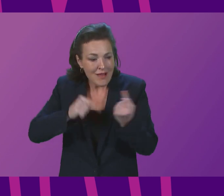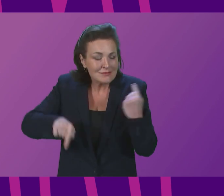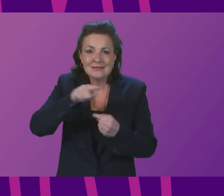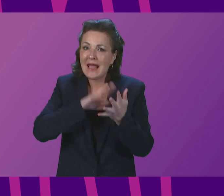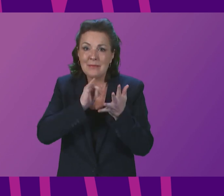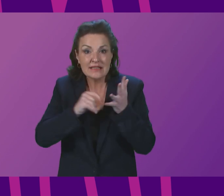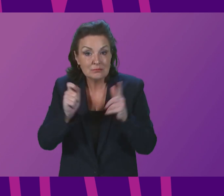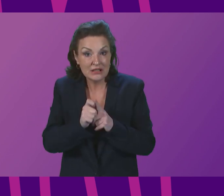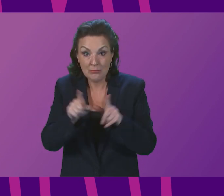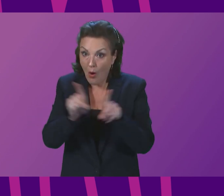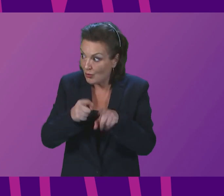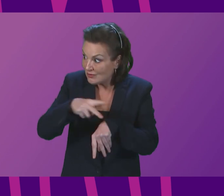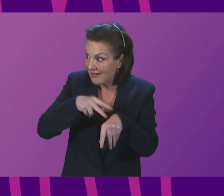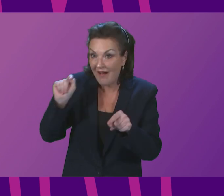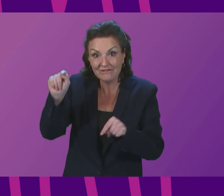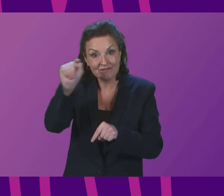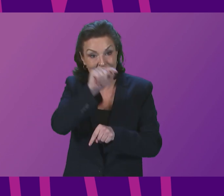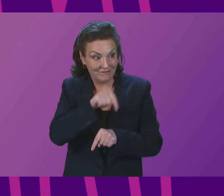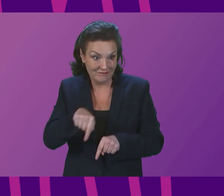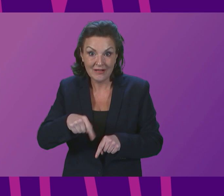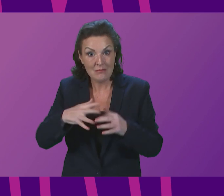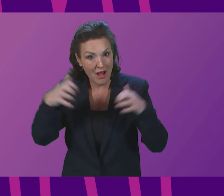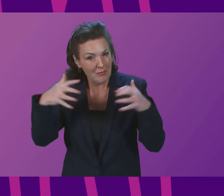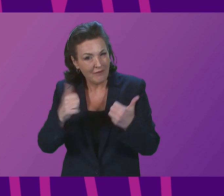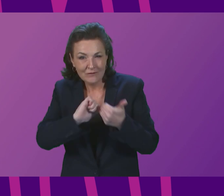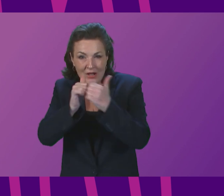among the many staff who work in and around the Parliament building.